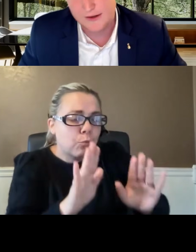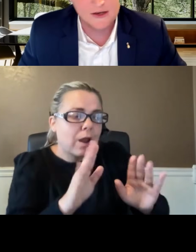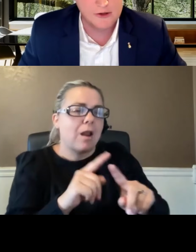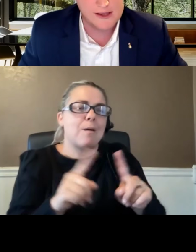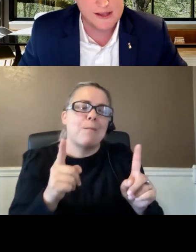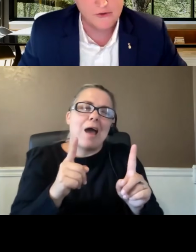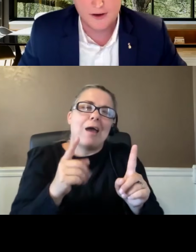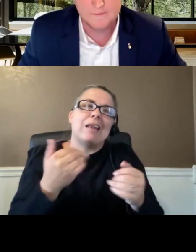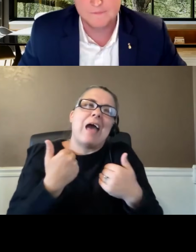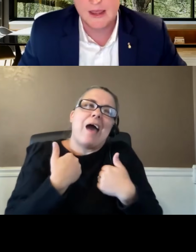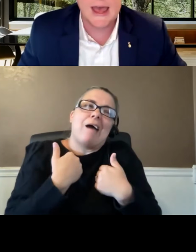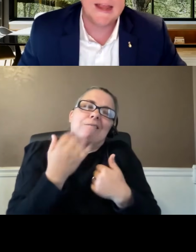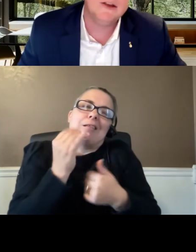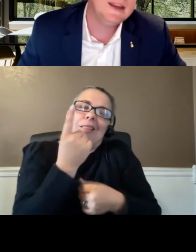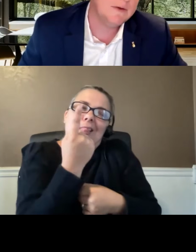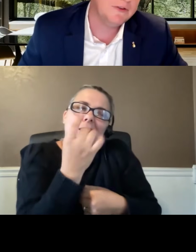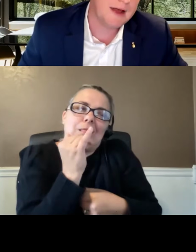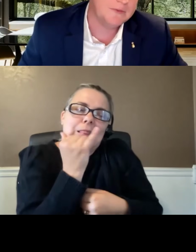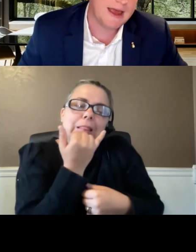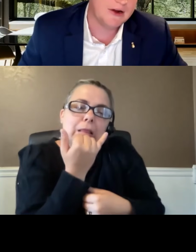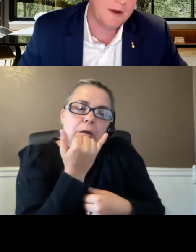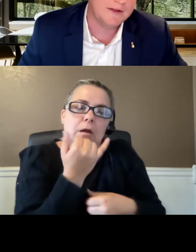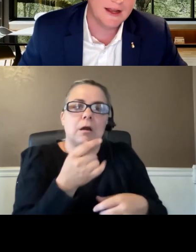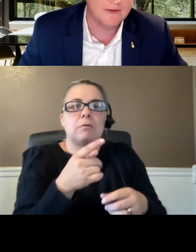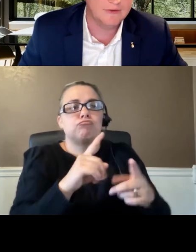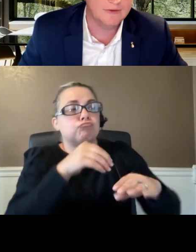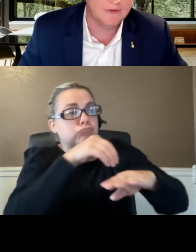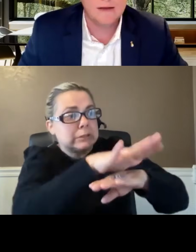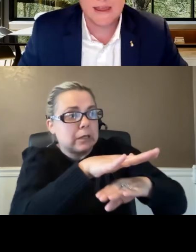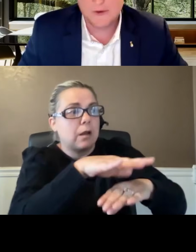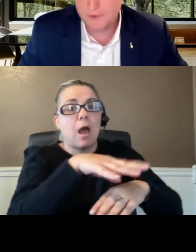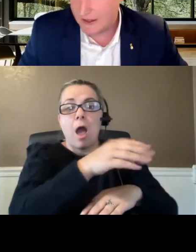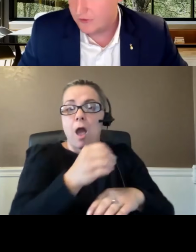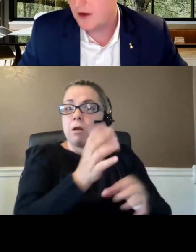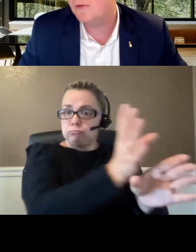can you look into it? And I could get a response back quickly of, "thank you for letting us know",